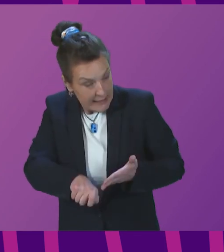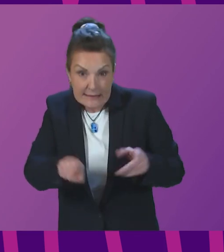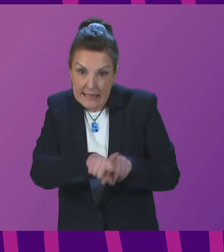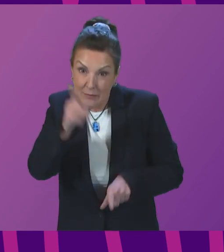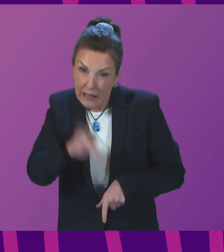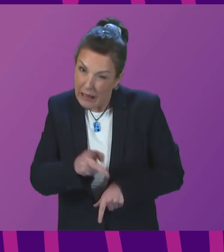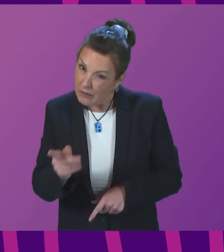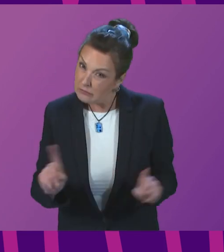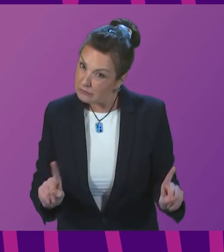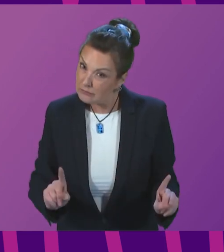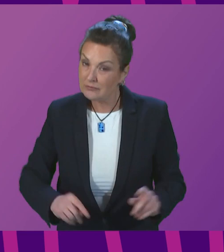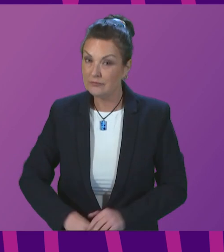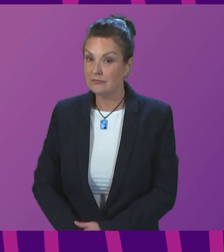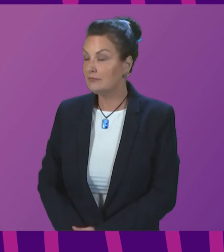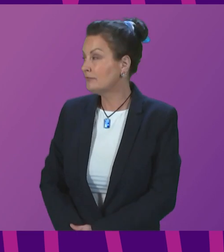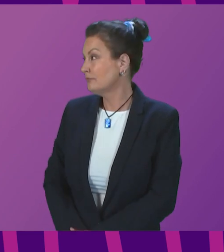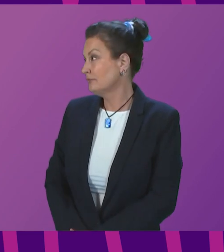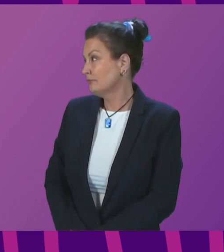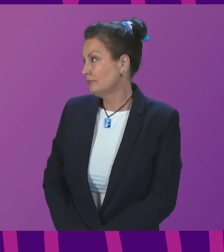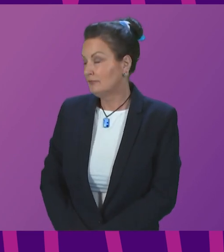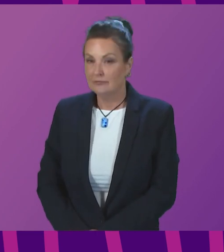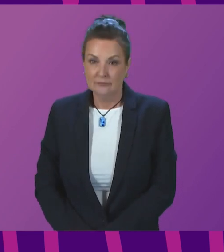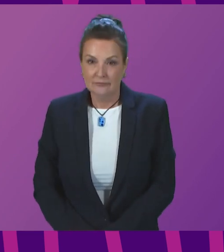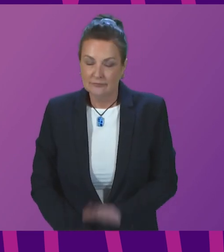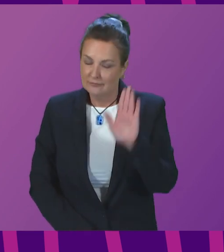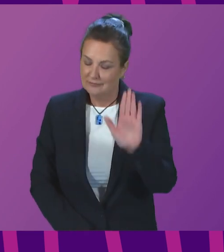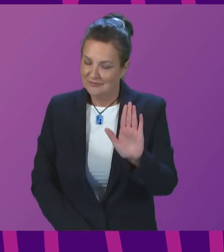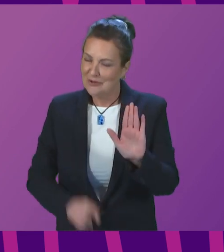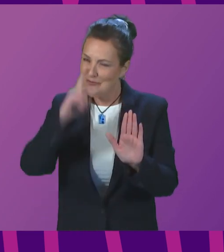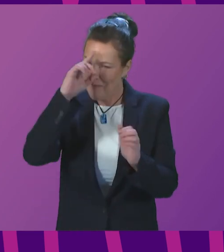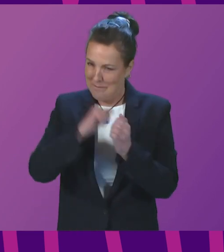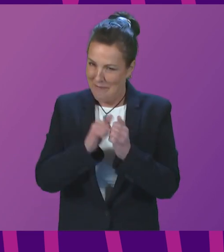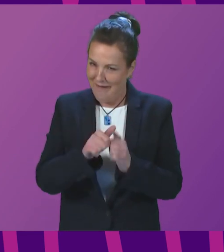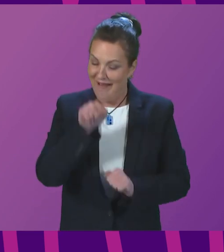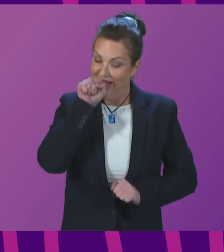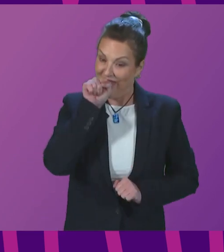That was the view at the time that the contract was signed.